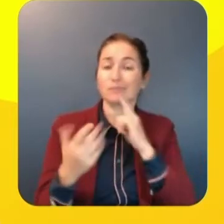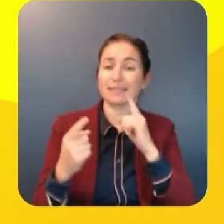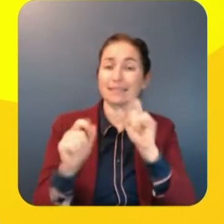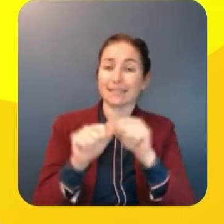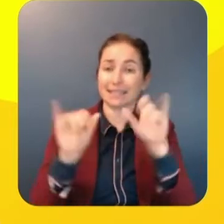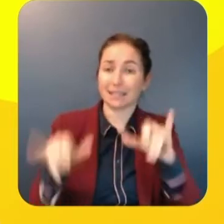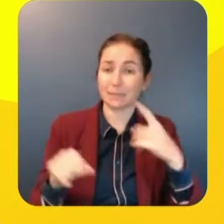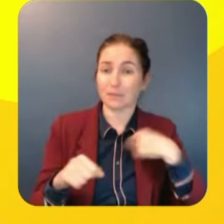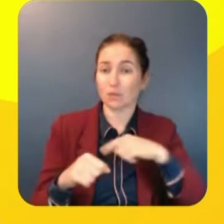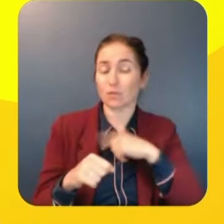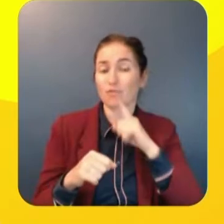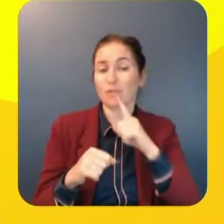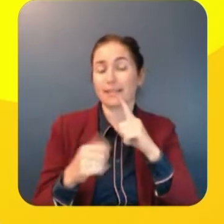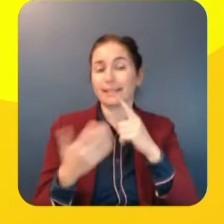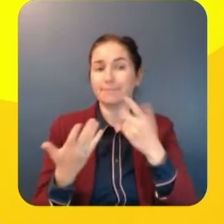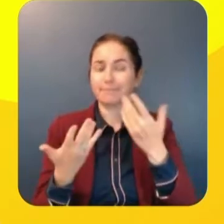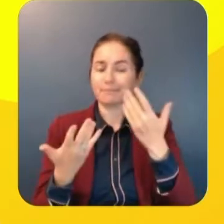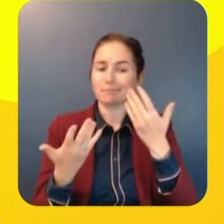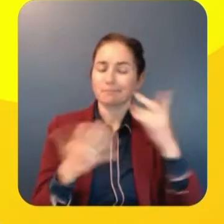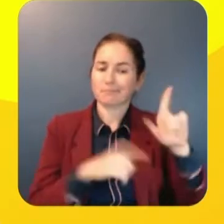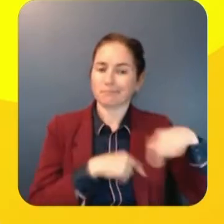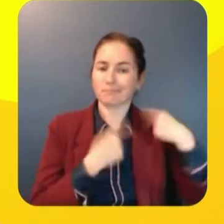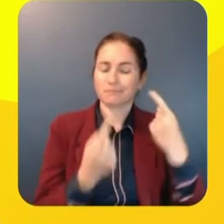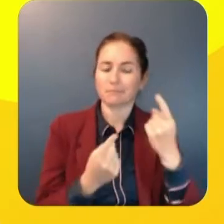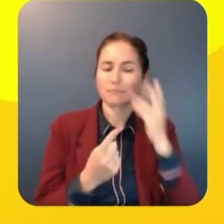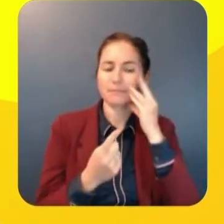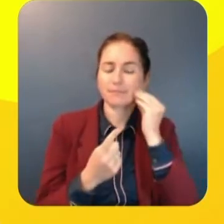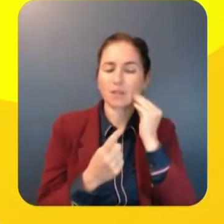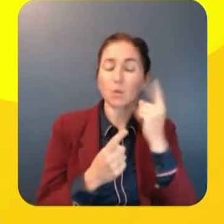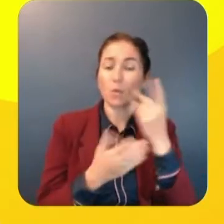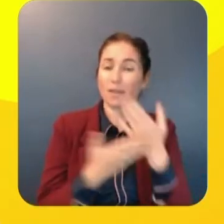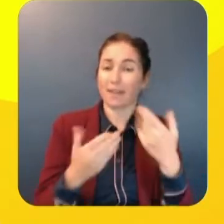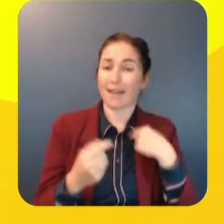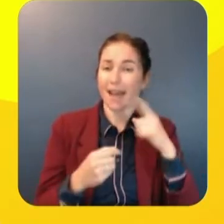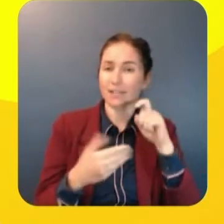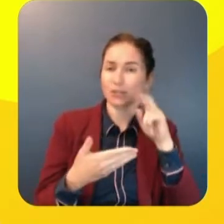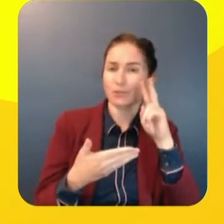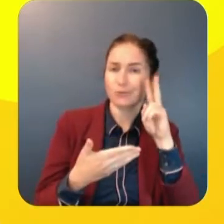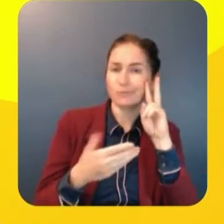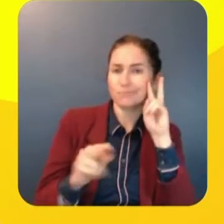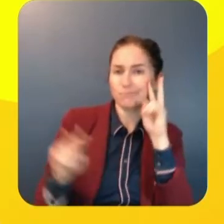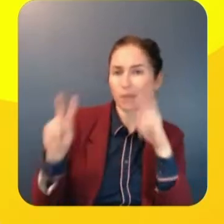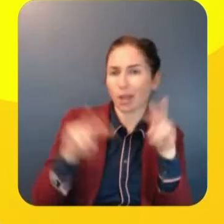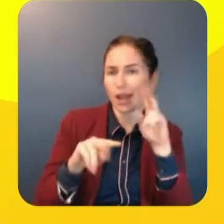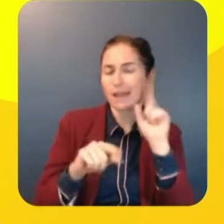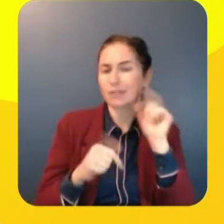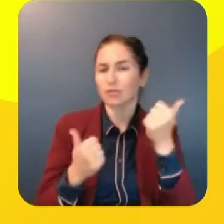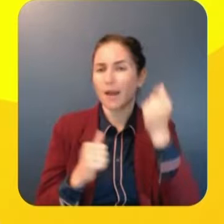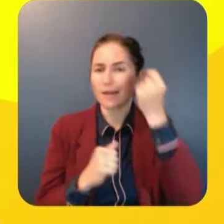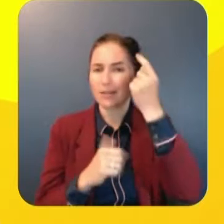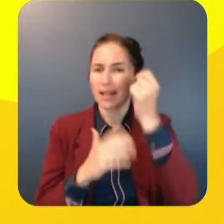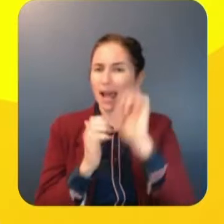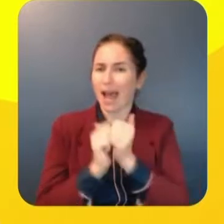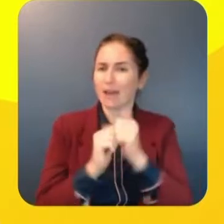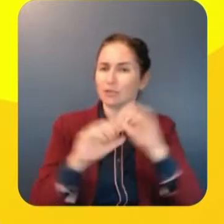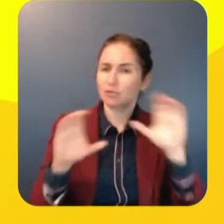And I think one of the things I had to look at and kind of get my head around was how do we drive accountability within organizations.